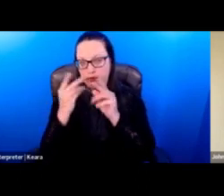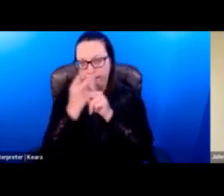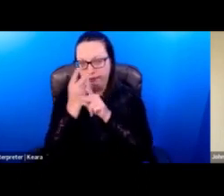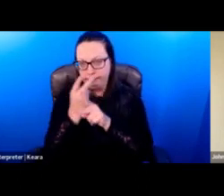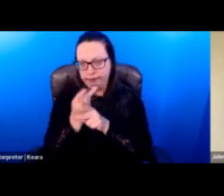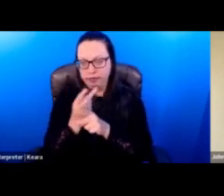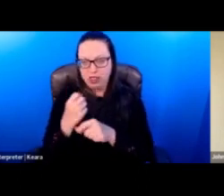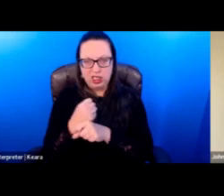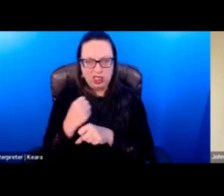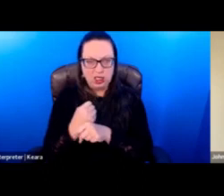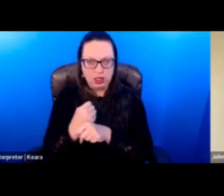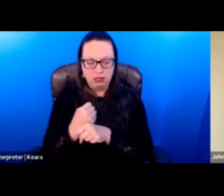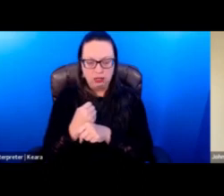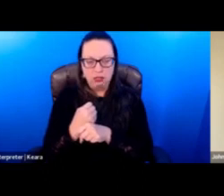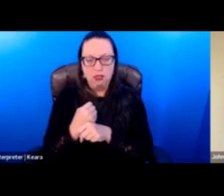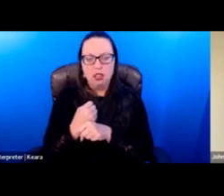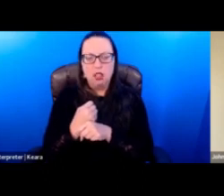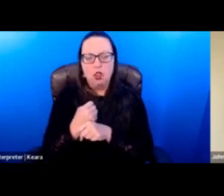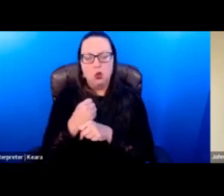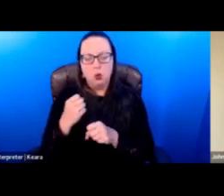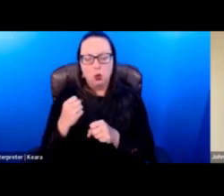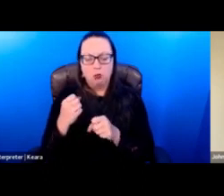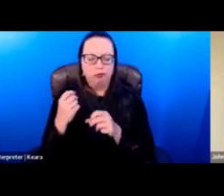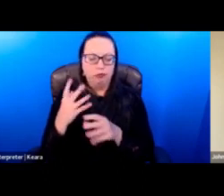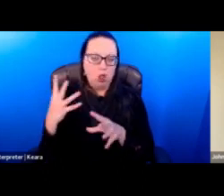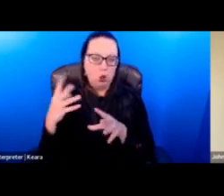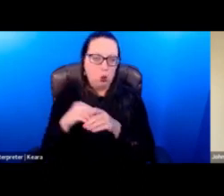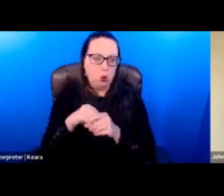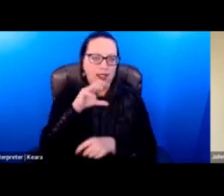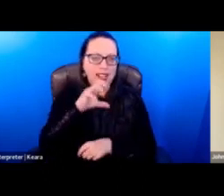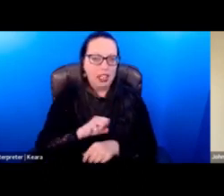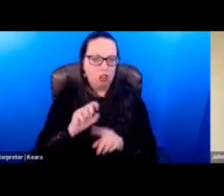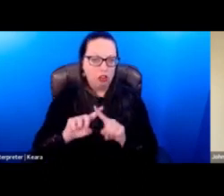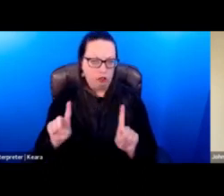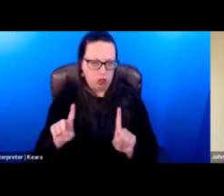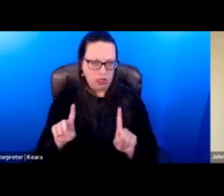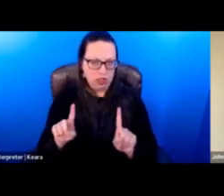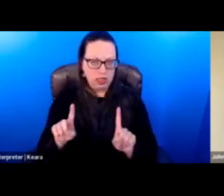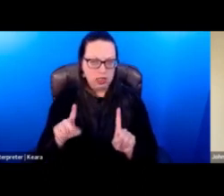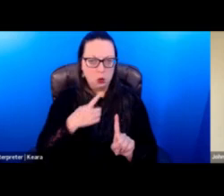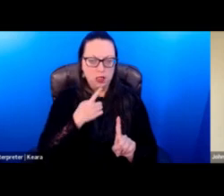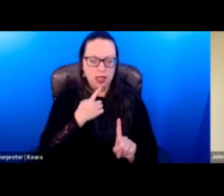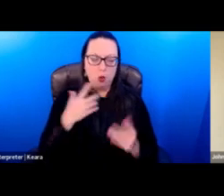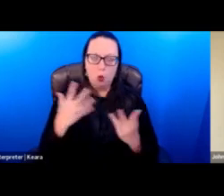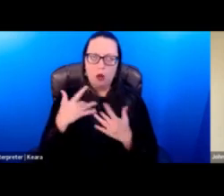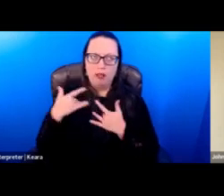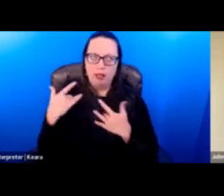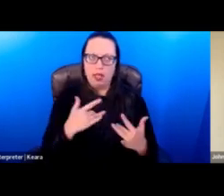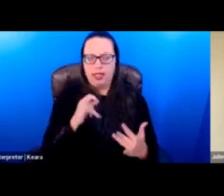accounting for age differences. And saying what is the likelihood? You haven't you've had a traumatic brain injury of